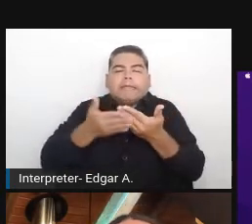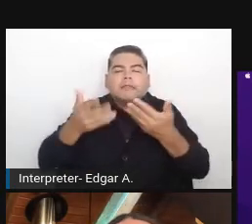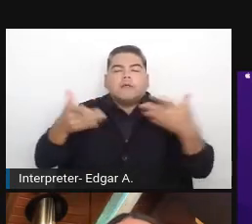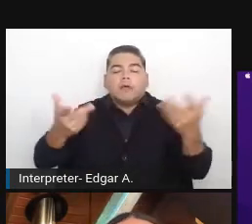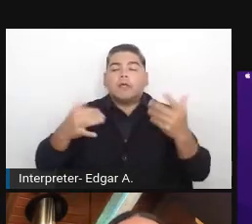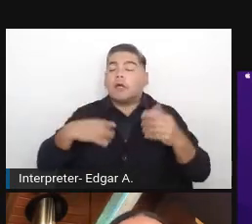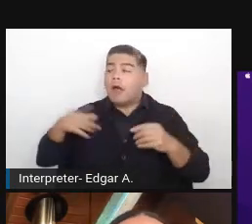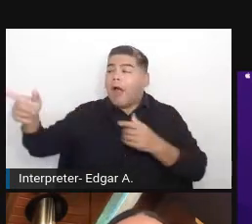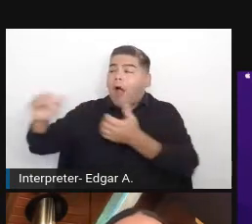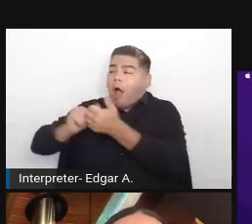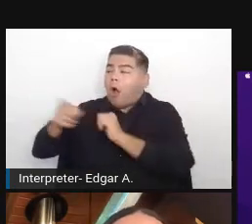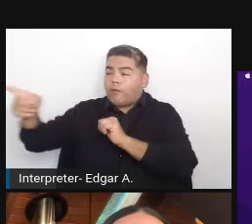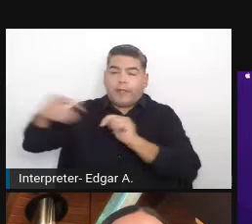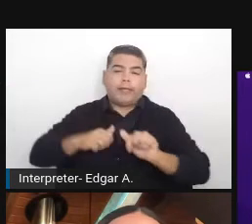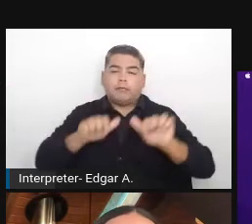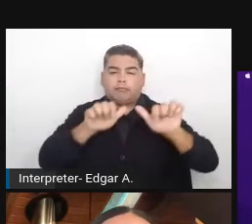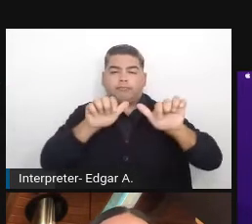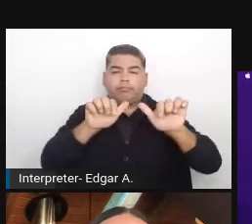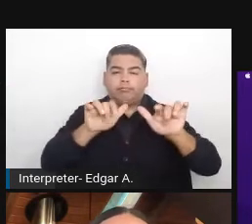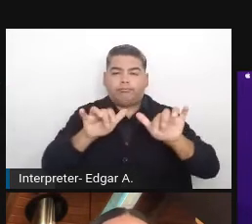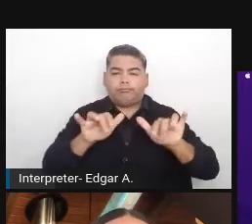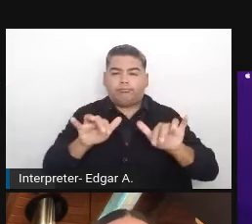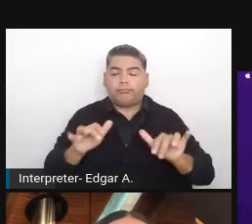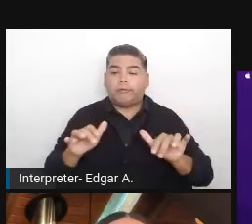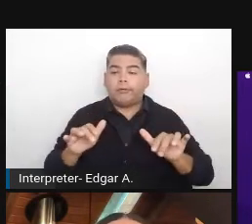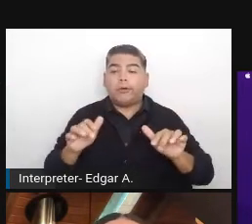form inputs are easiest for them to use.